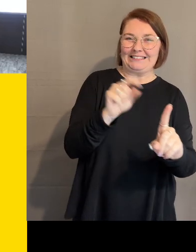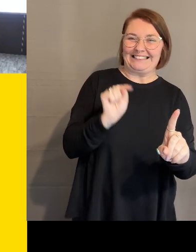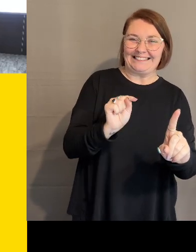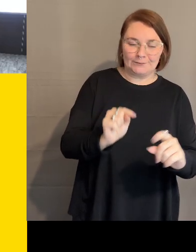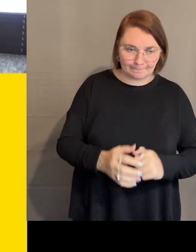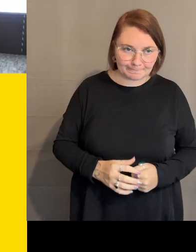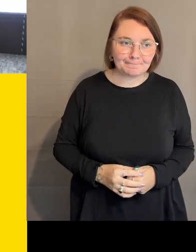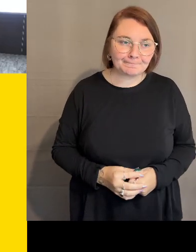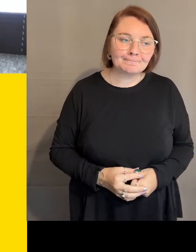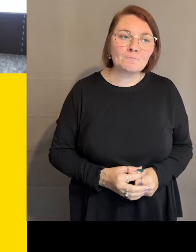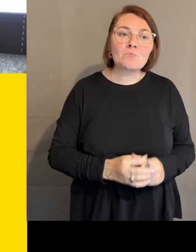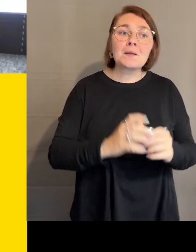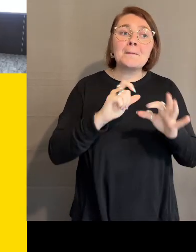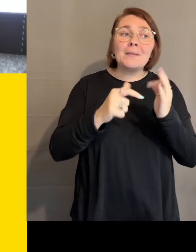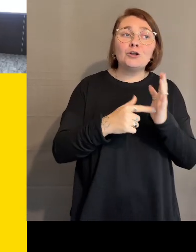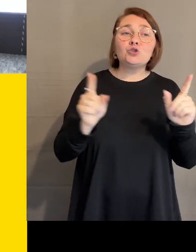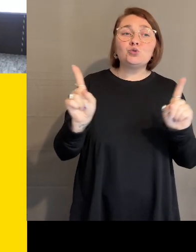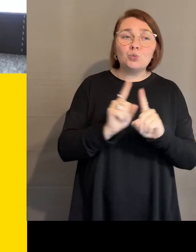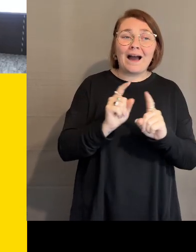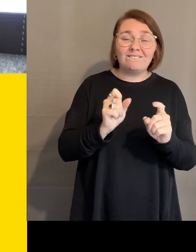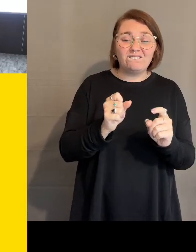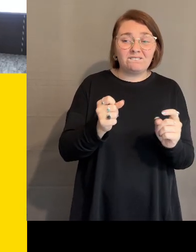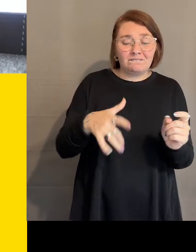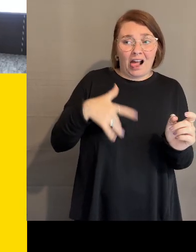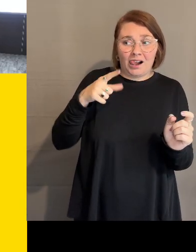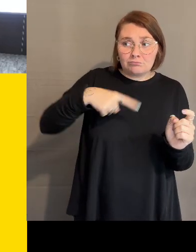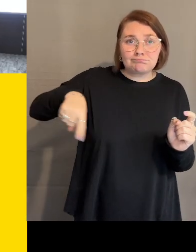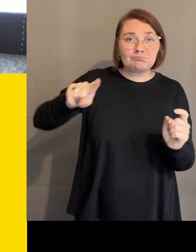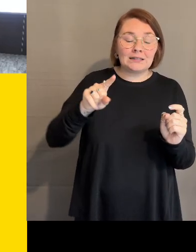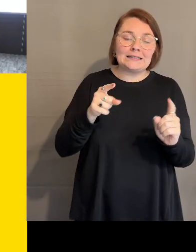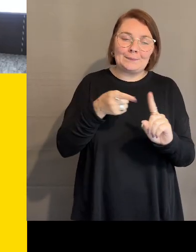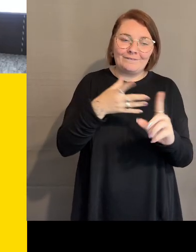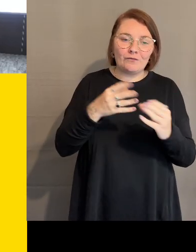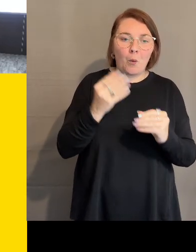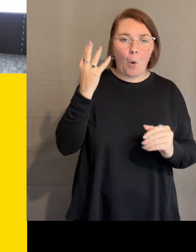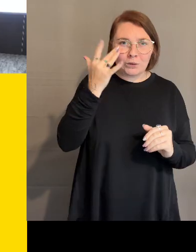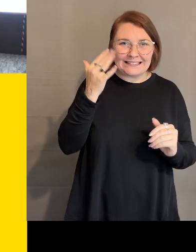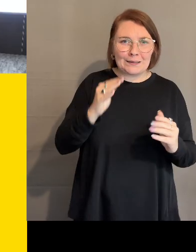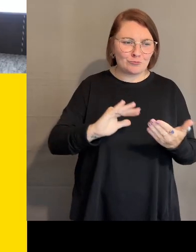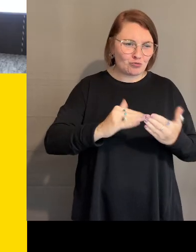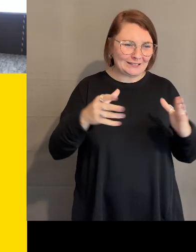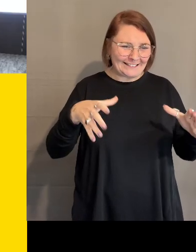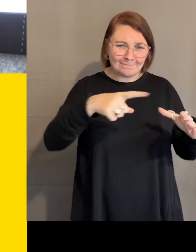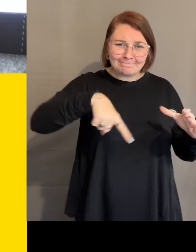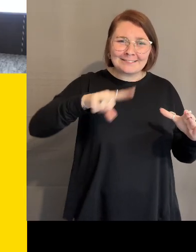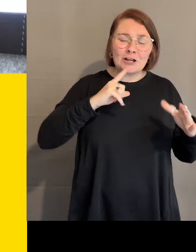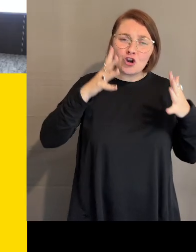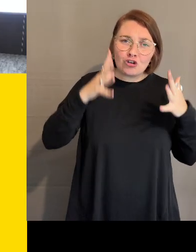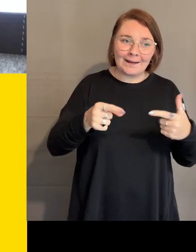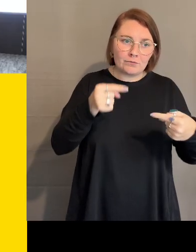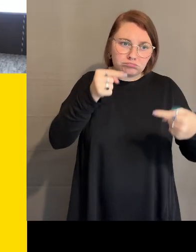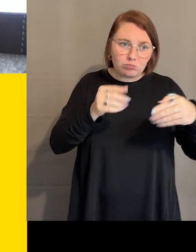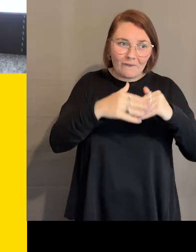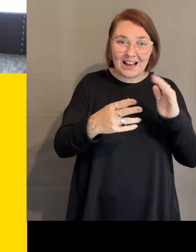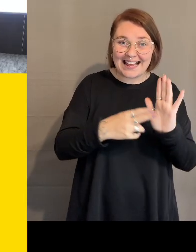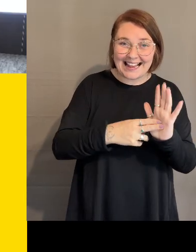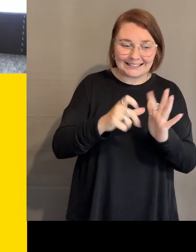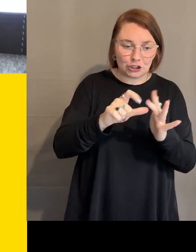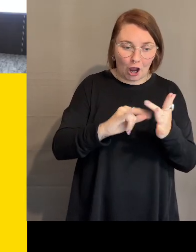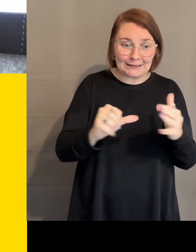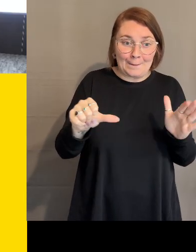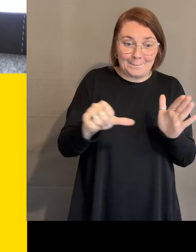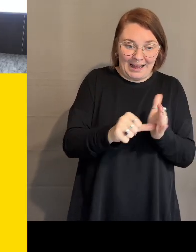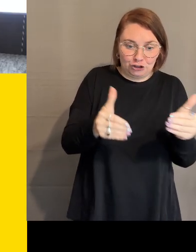But there was also a sense, particularly from the kind of autism community, that a lot of the debate around NDIS budget has